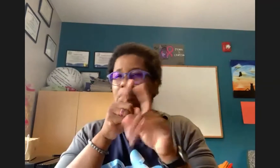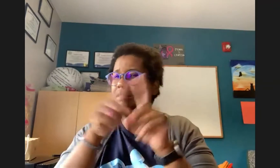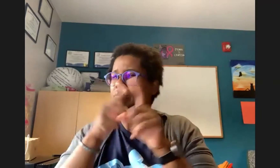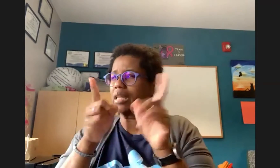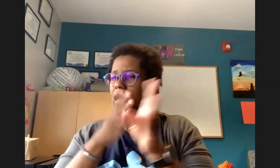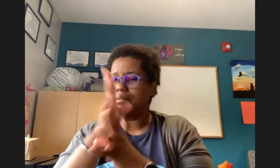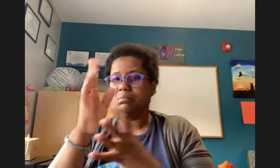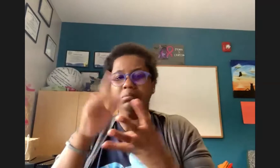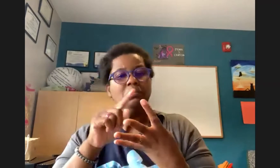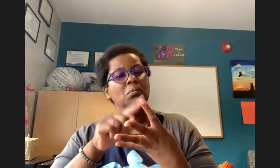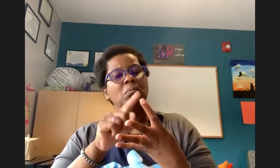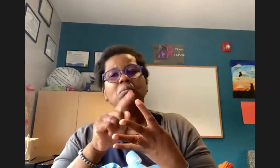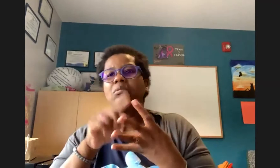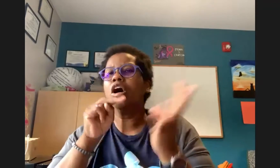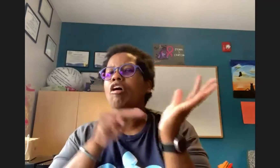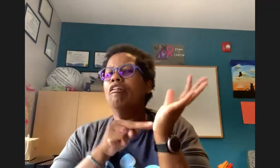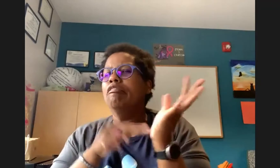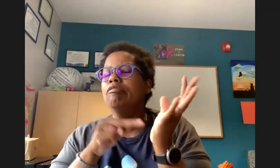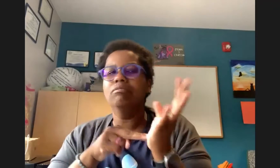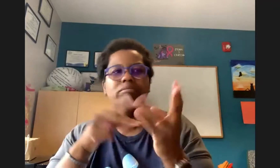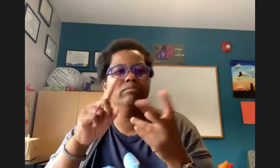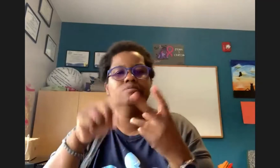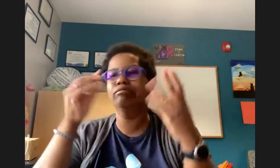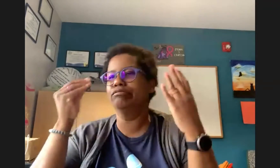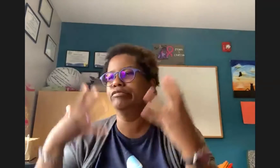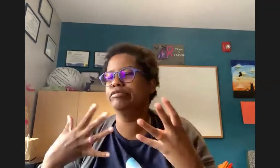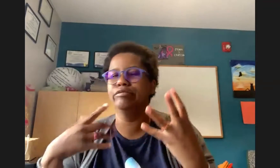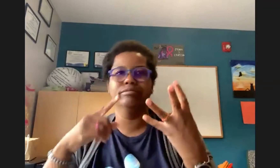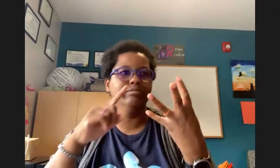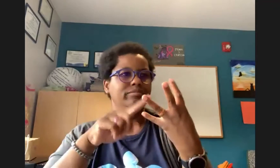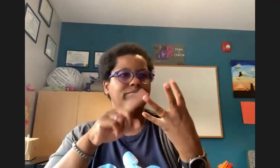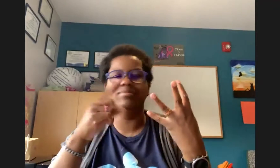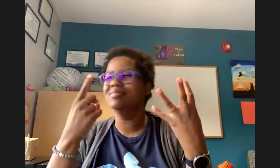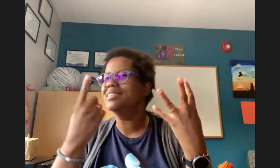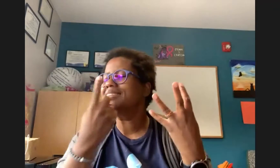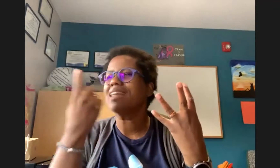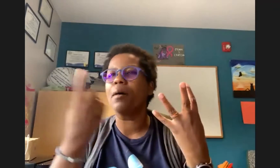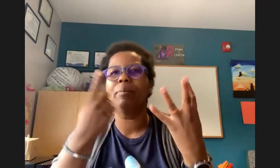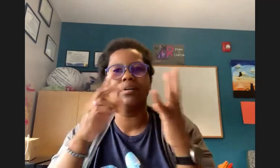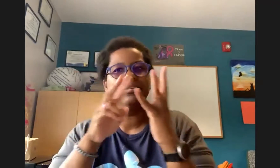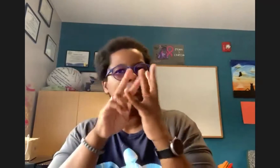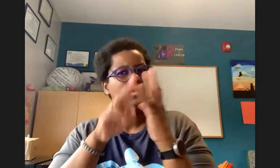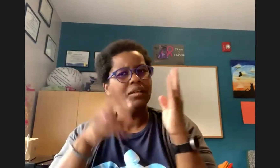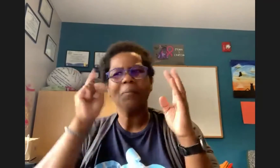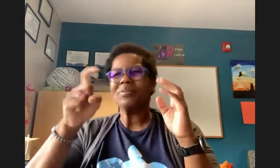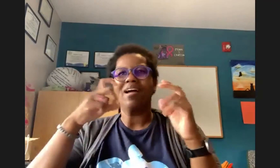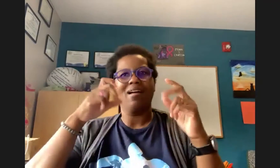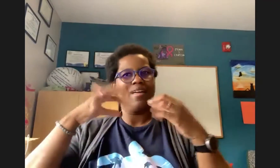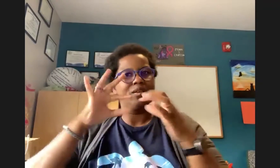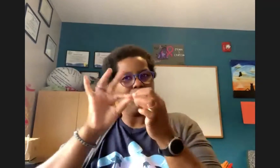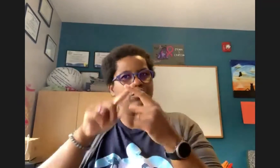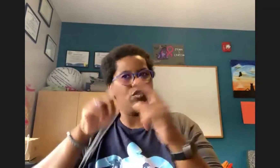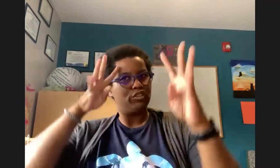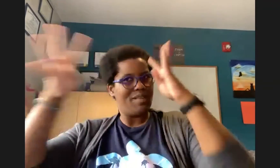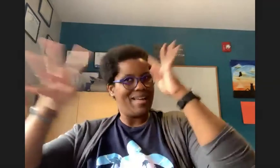I thought of different things I could become when I was an adult. A nurse, a teacher. Different things that are common for children.